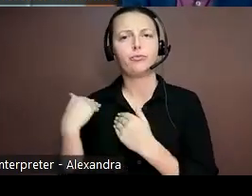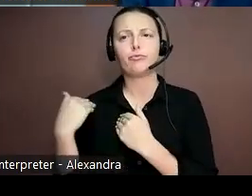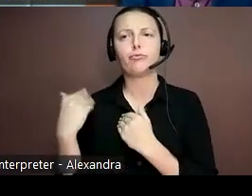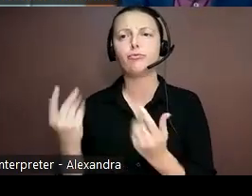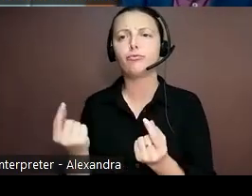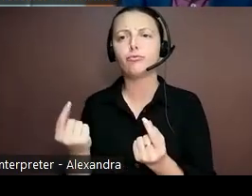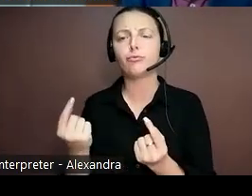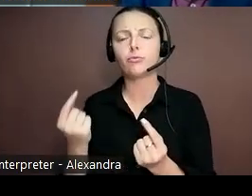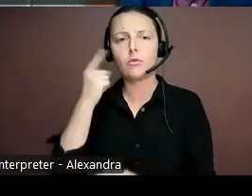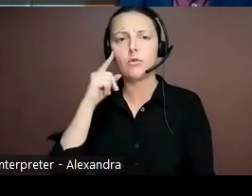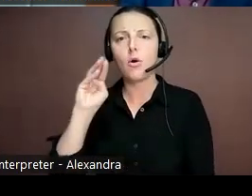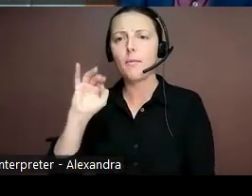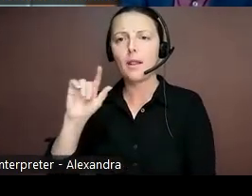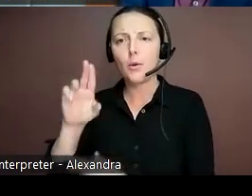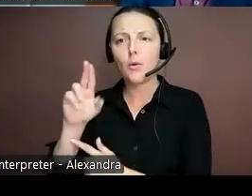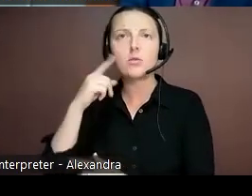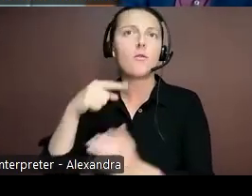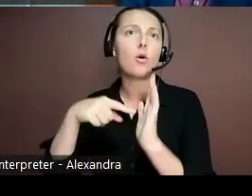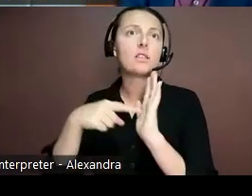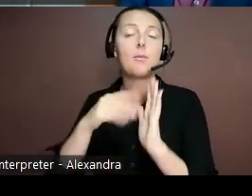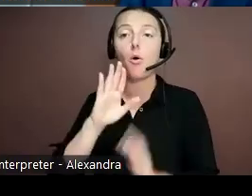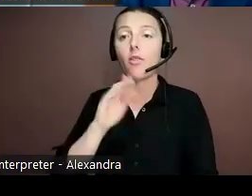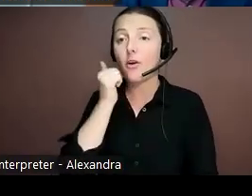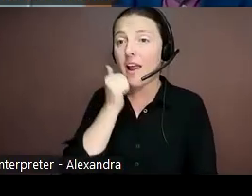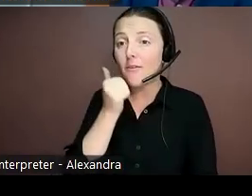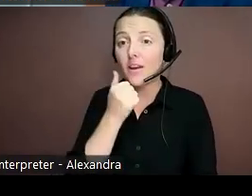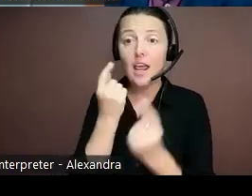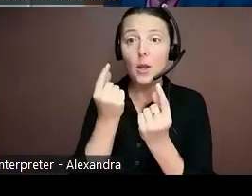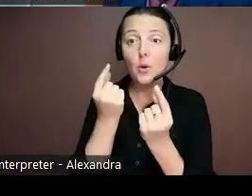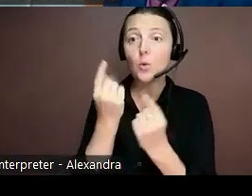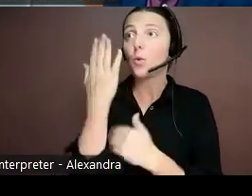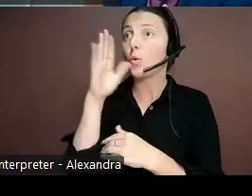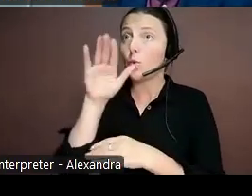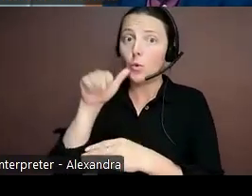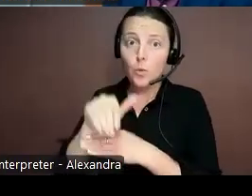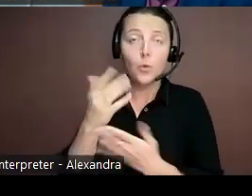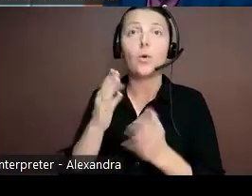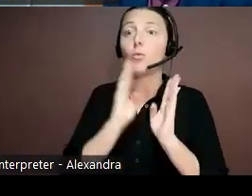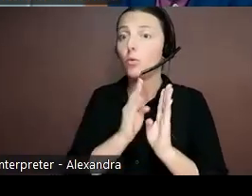uh what are their routines what are their you know what are the rules of the of the millo uh that